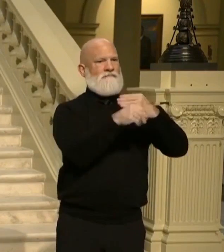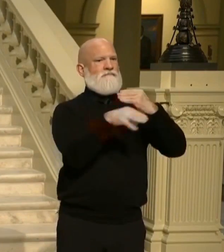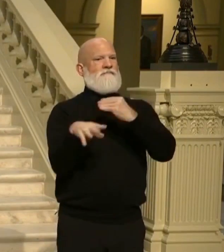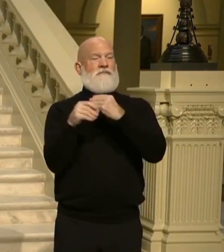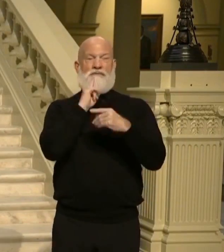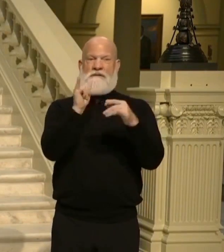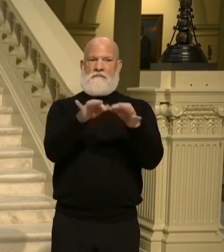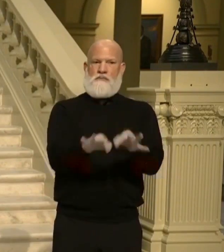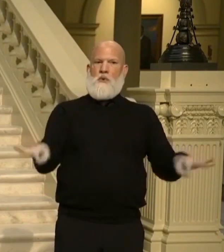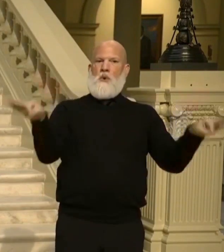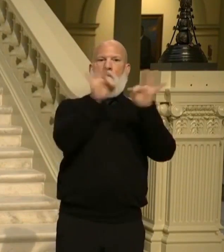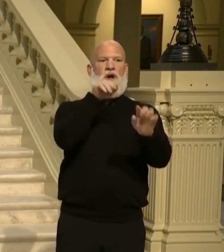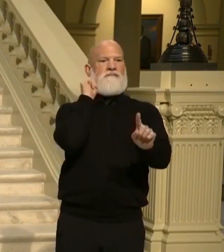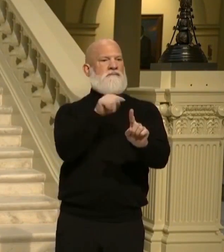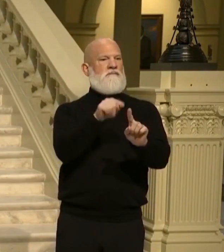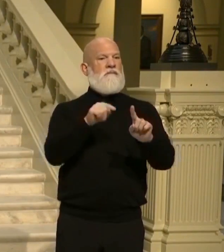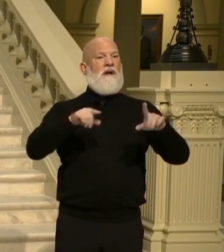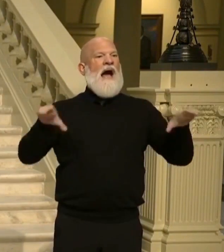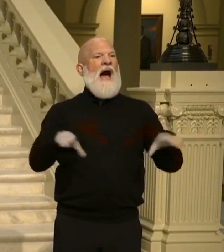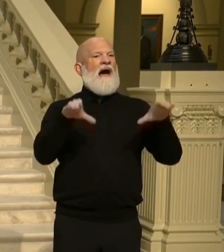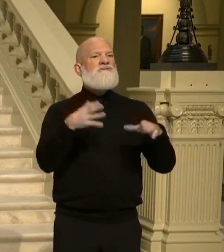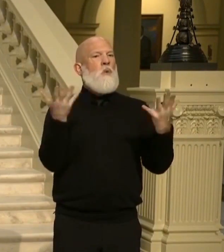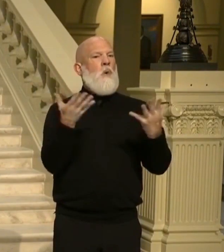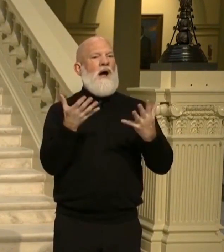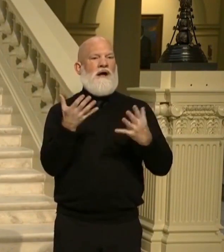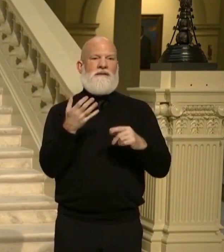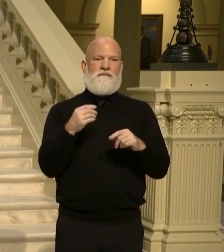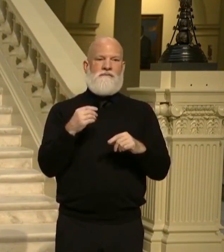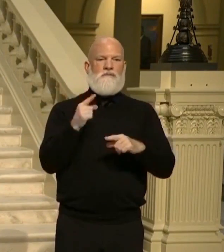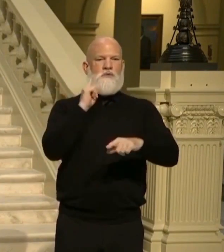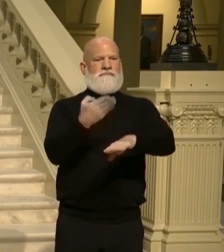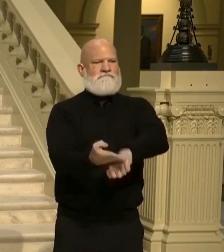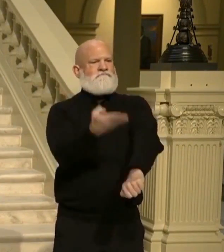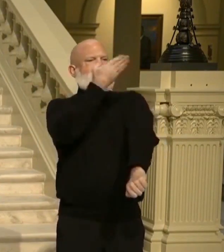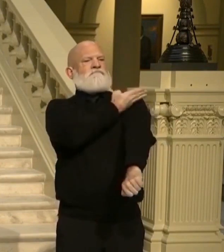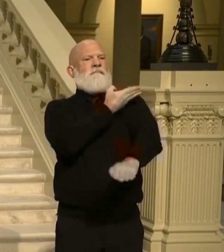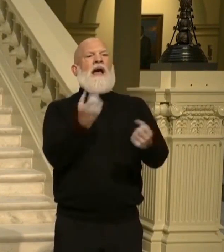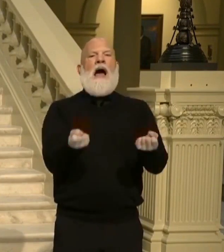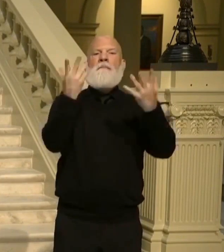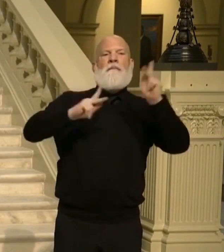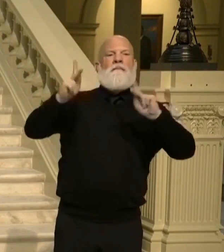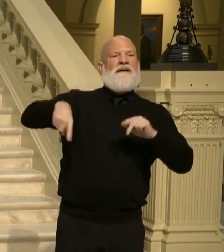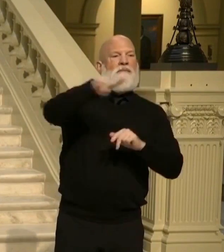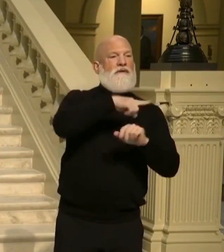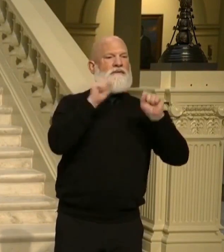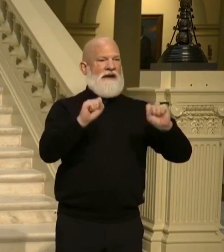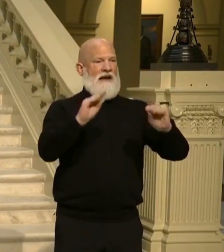THE EMPTIES AND CARDIAC TECHNICIANS TO ALSO ADMINISTER SHOTS. THIS IMPORTANT ACTION.